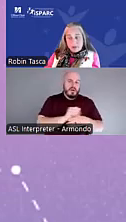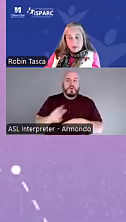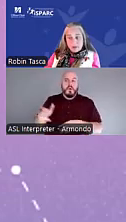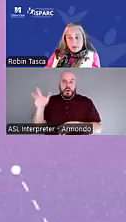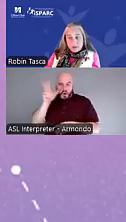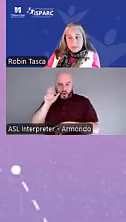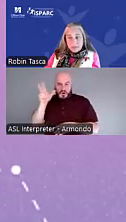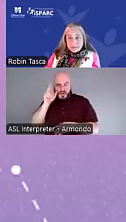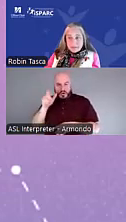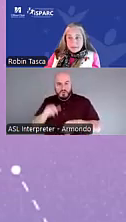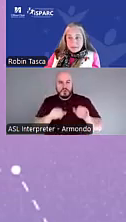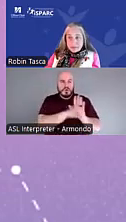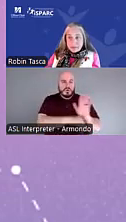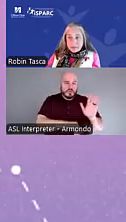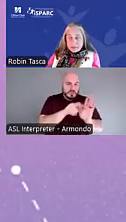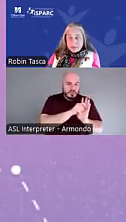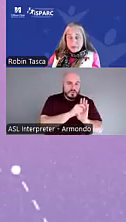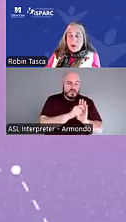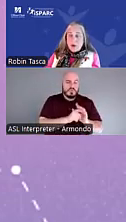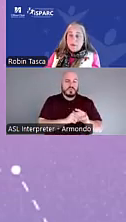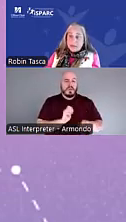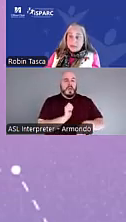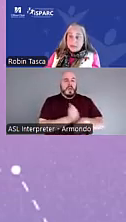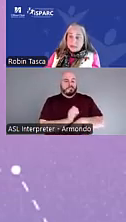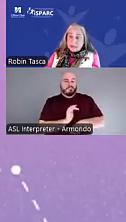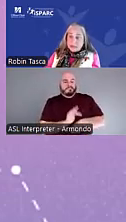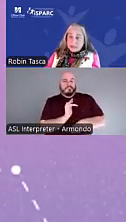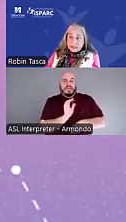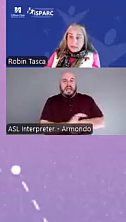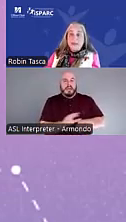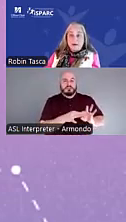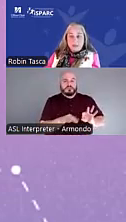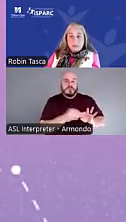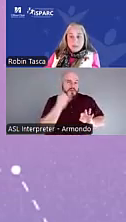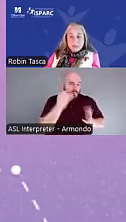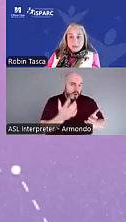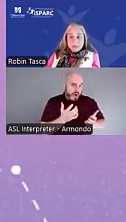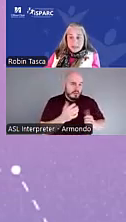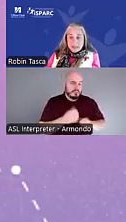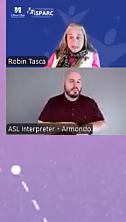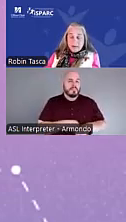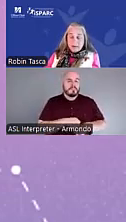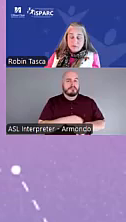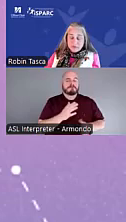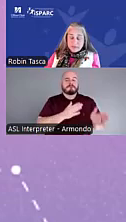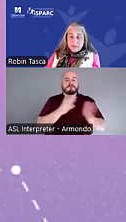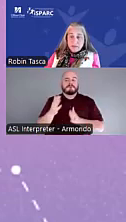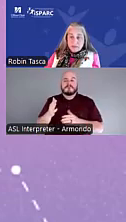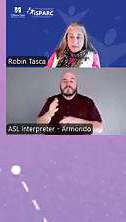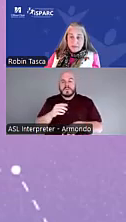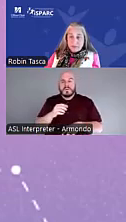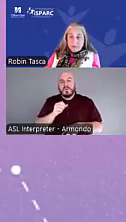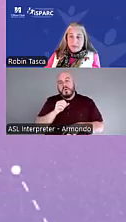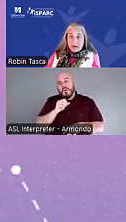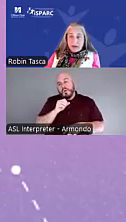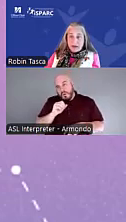turn on the closed caption if they so choose to. They can hear it. They can also download a written transcript